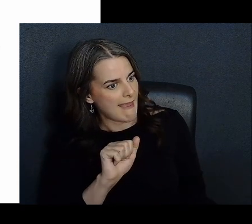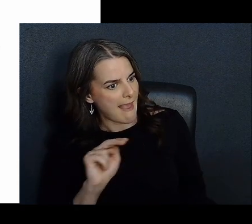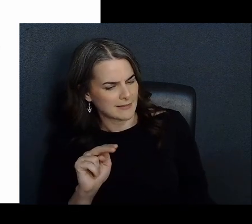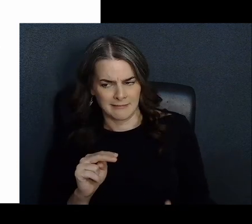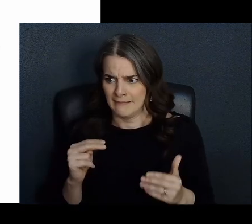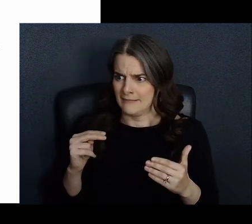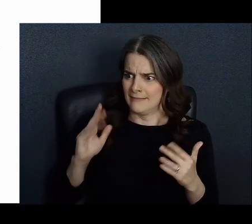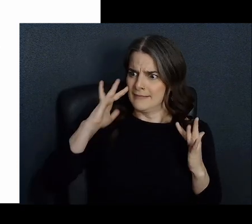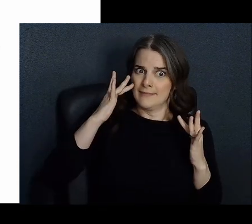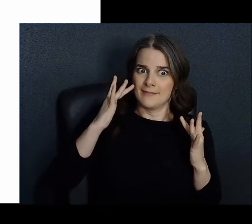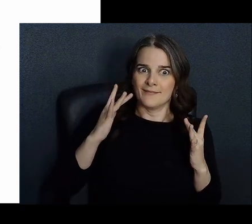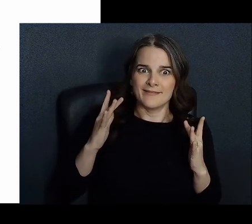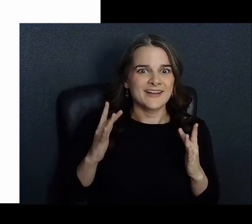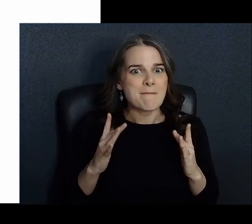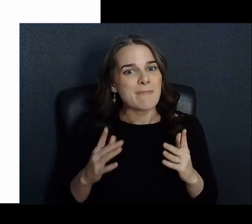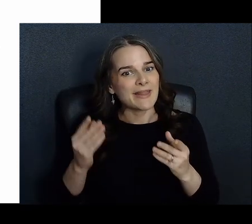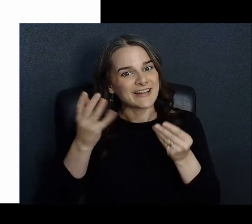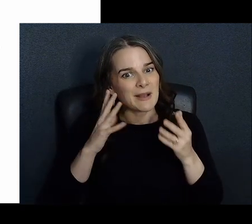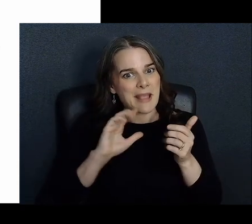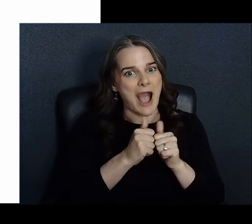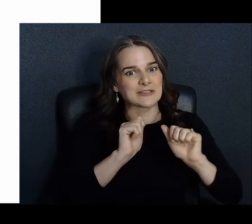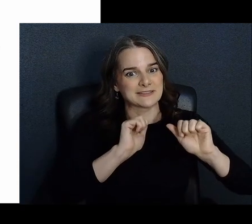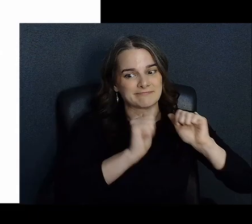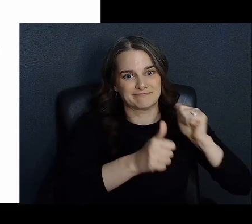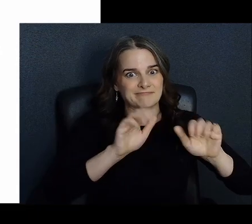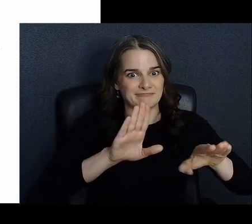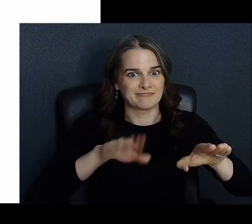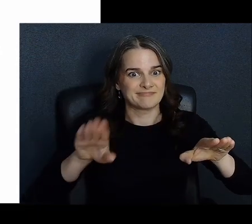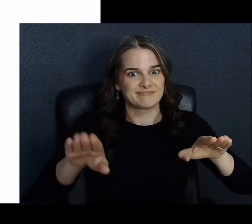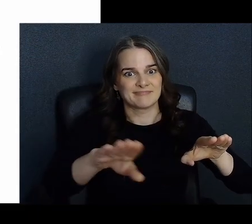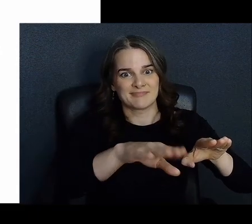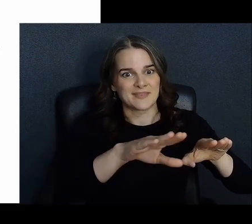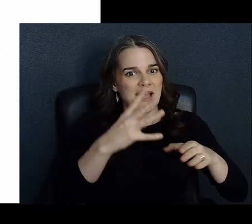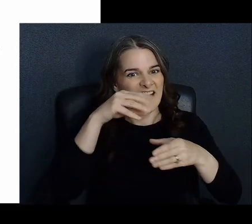So again, I call that the least expensive alternative of all of them, WayAround tags.